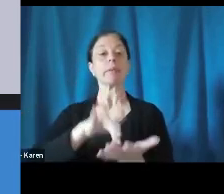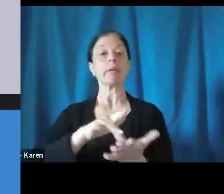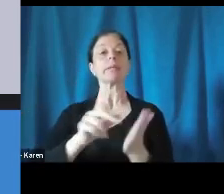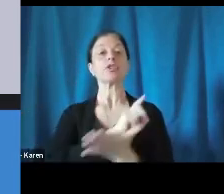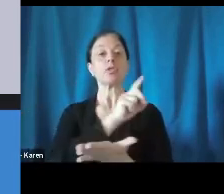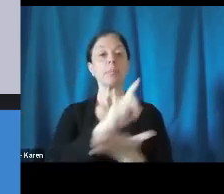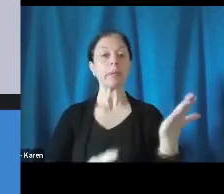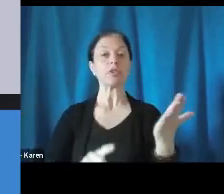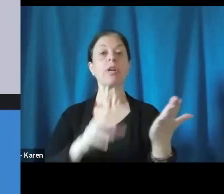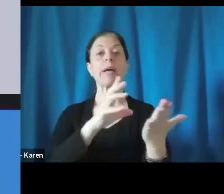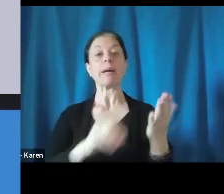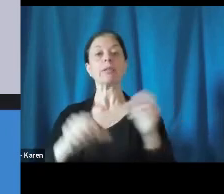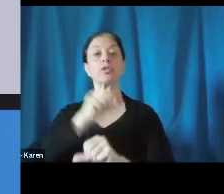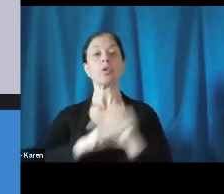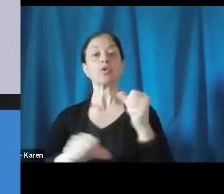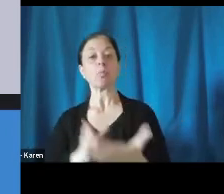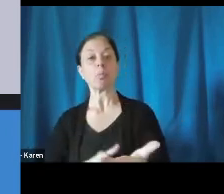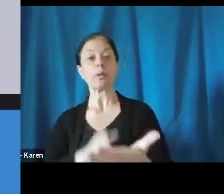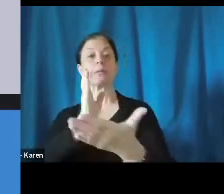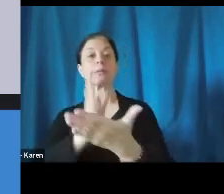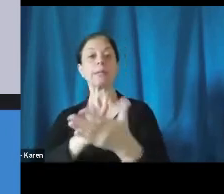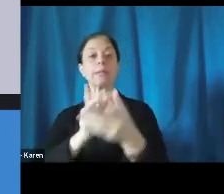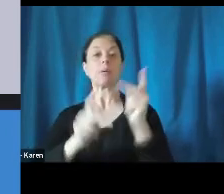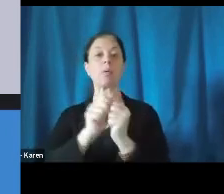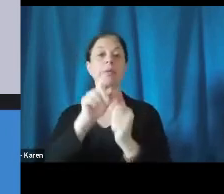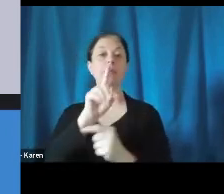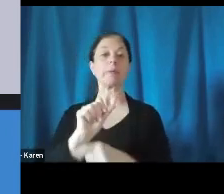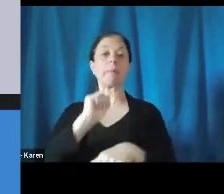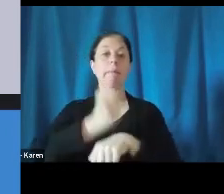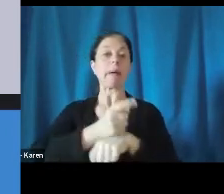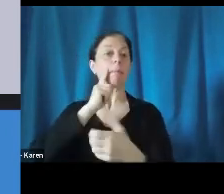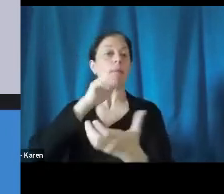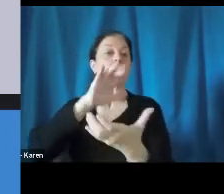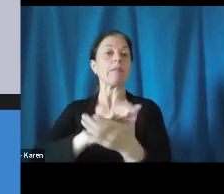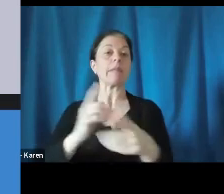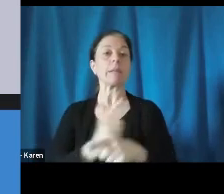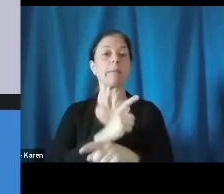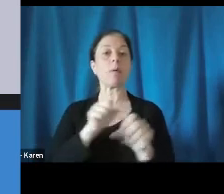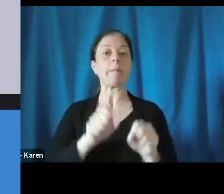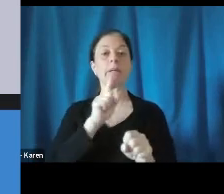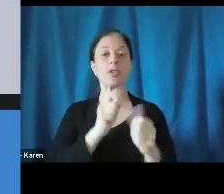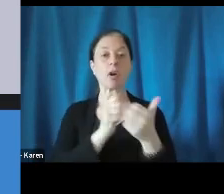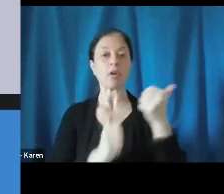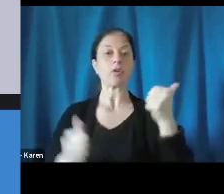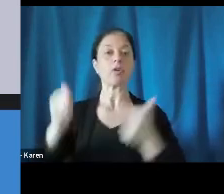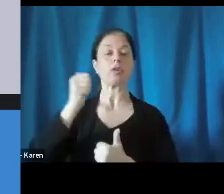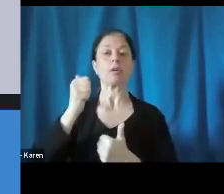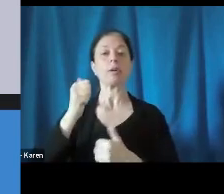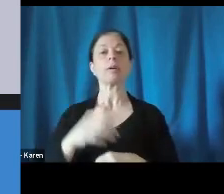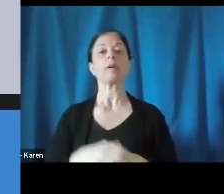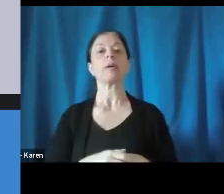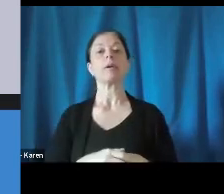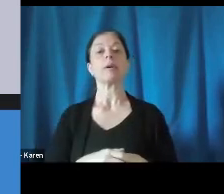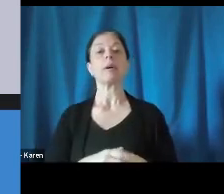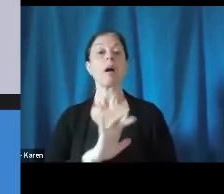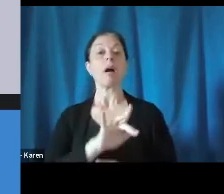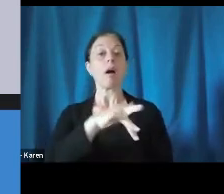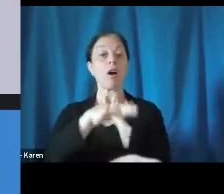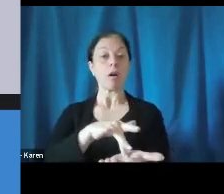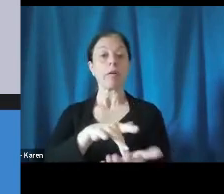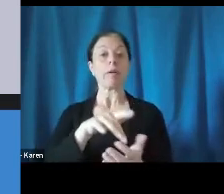us on the same page here. So ableism is at its heart the discrimination of and social prejudice of people with disabilities based on the belief that